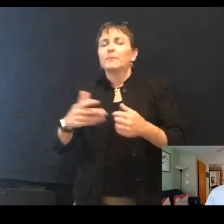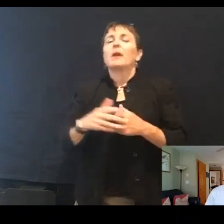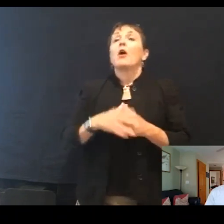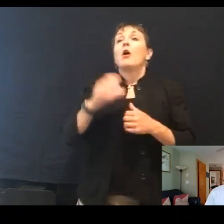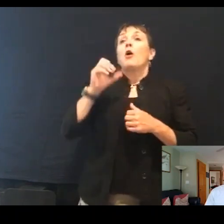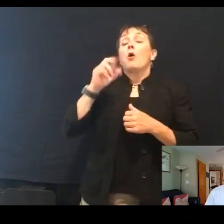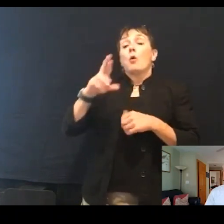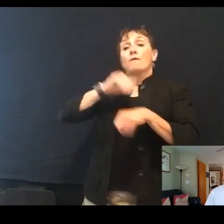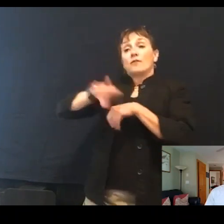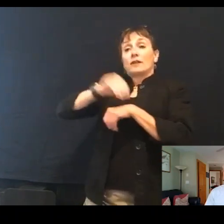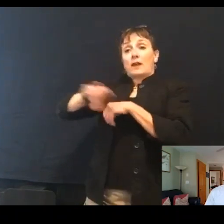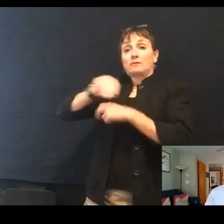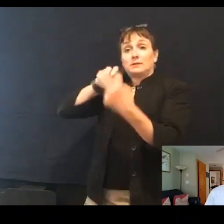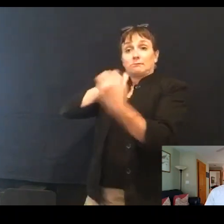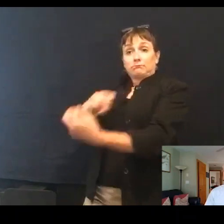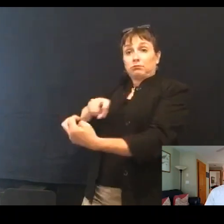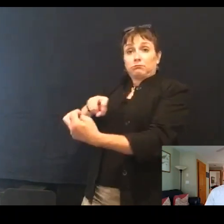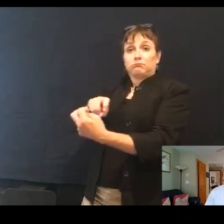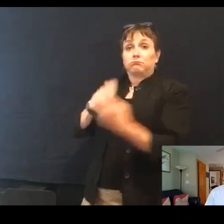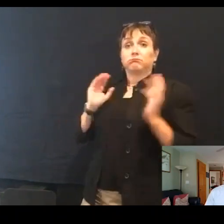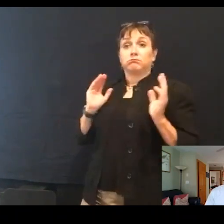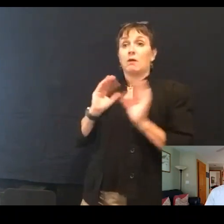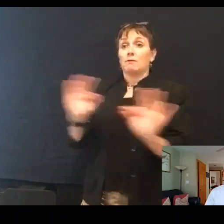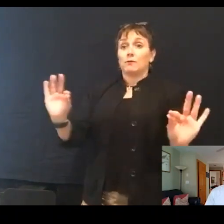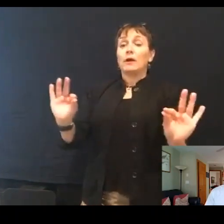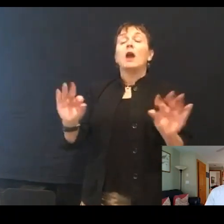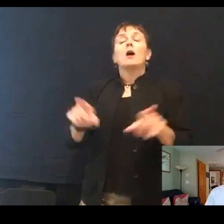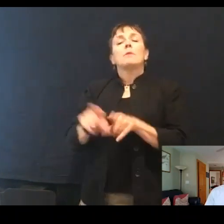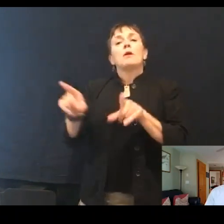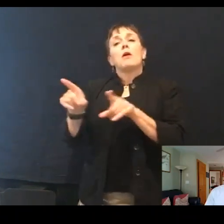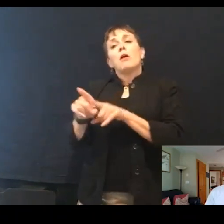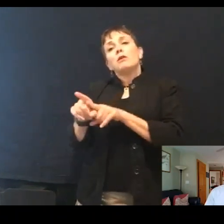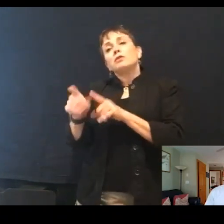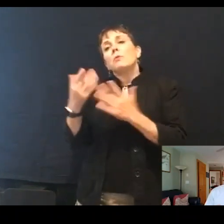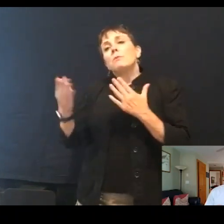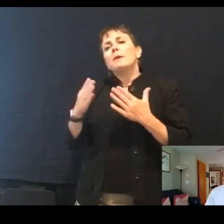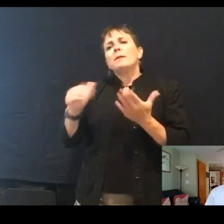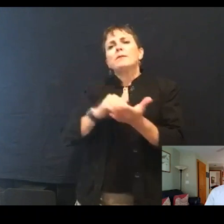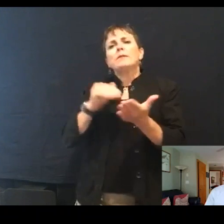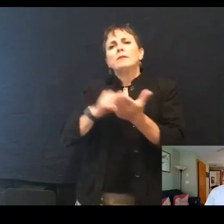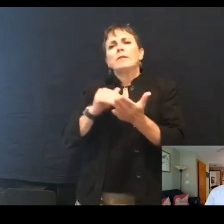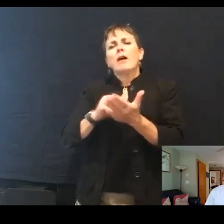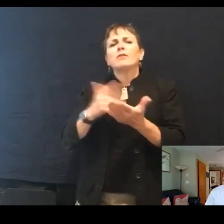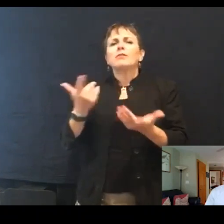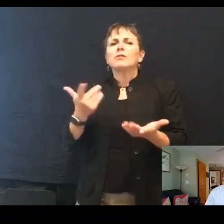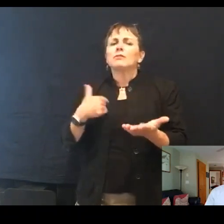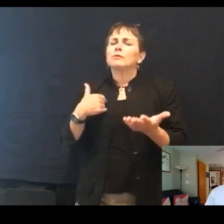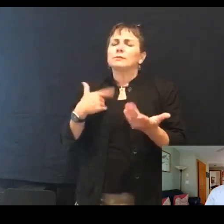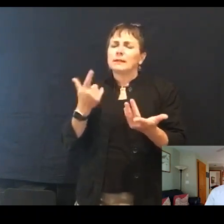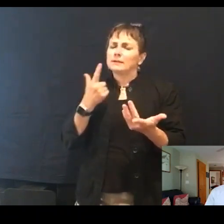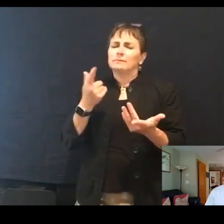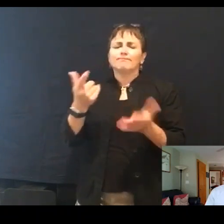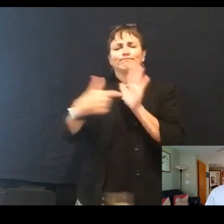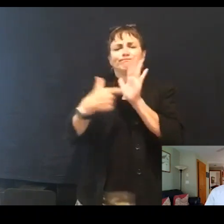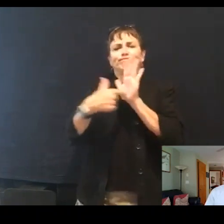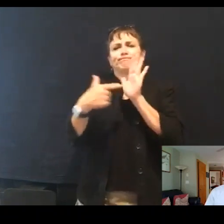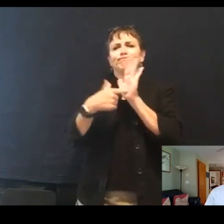or for the genetic counseling. However, your clinician may choose to charge you for the clinical visit